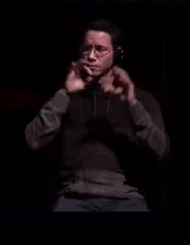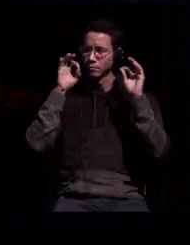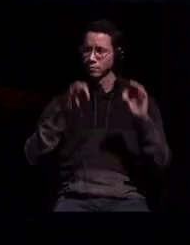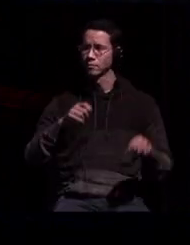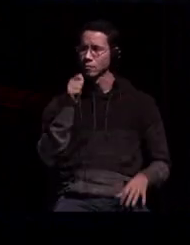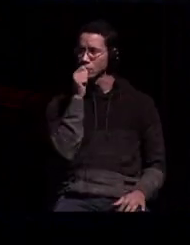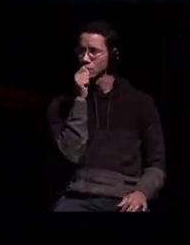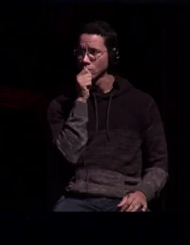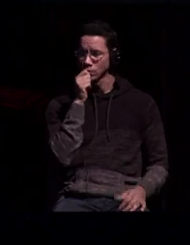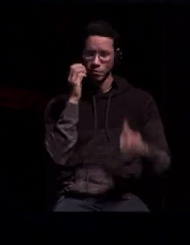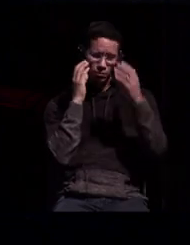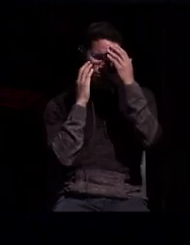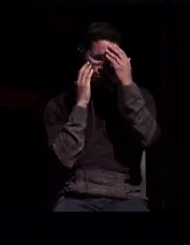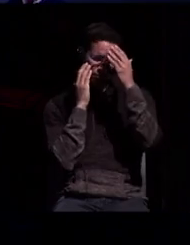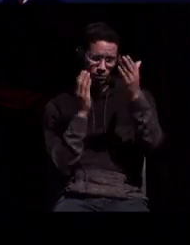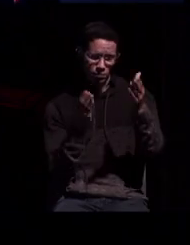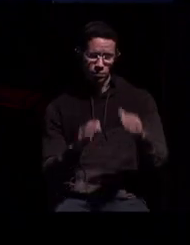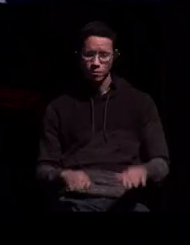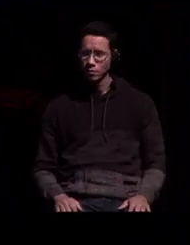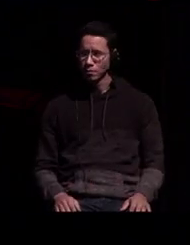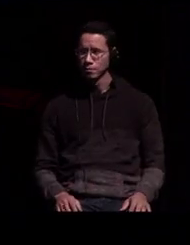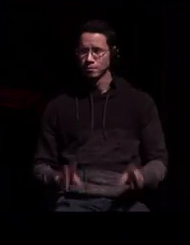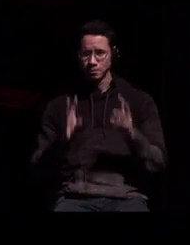Thank you for your attention.